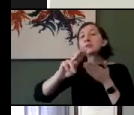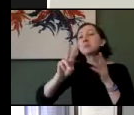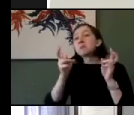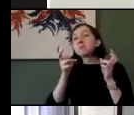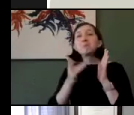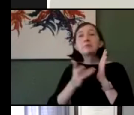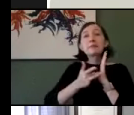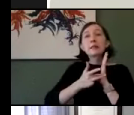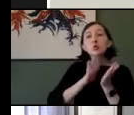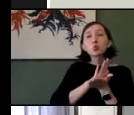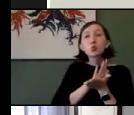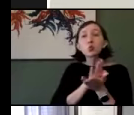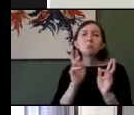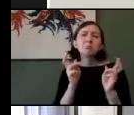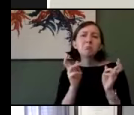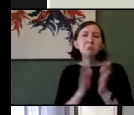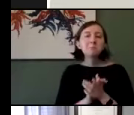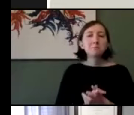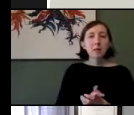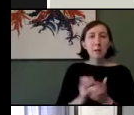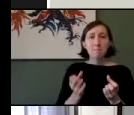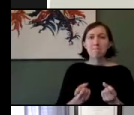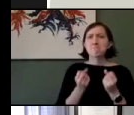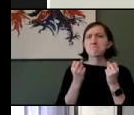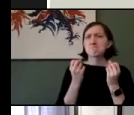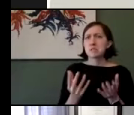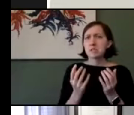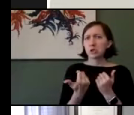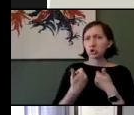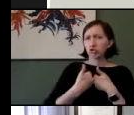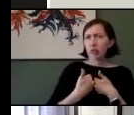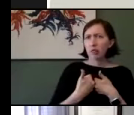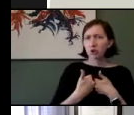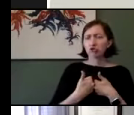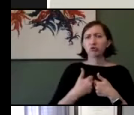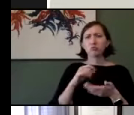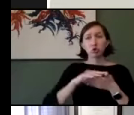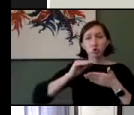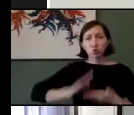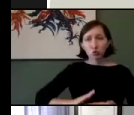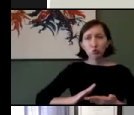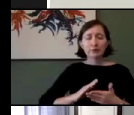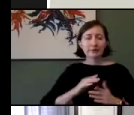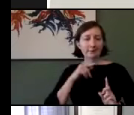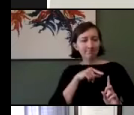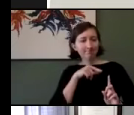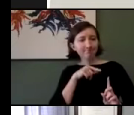some of the many challenges that folks are facing when it comes to students with disabilities,